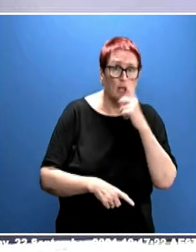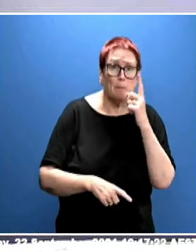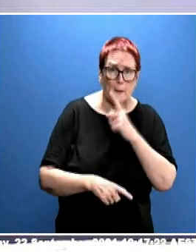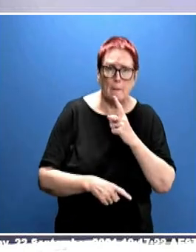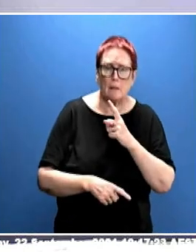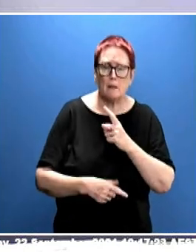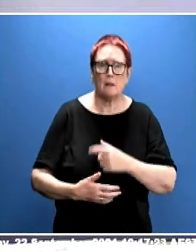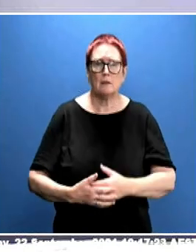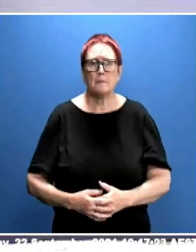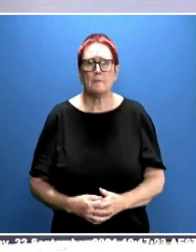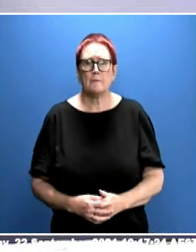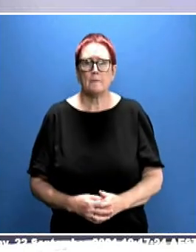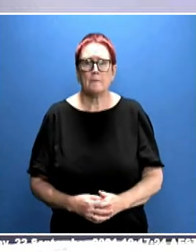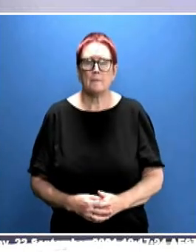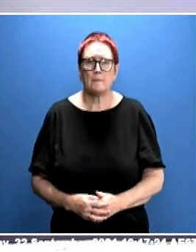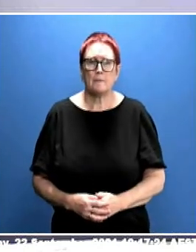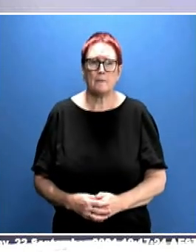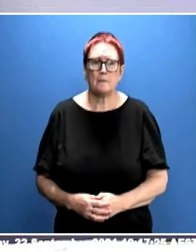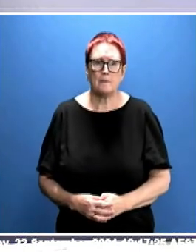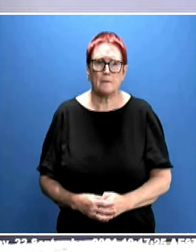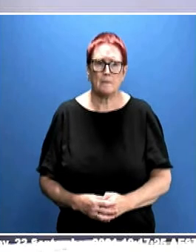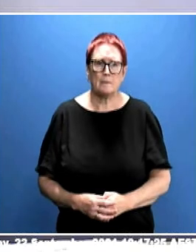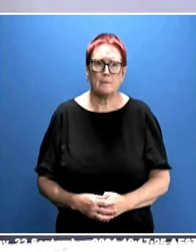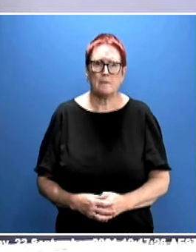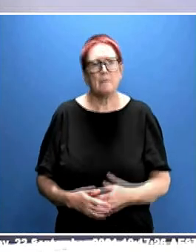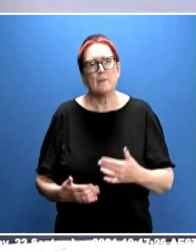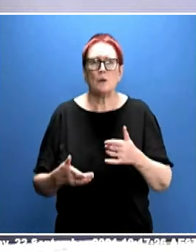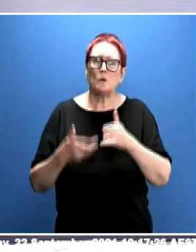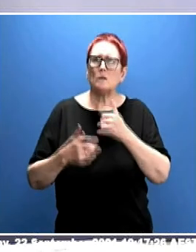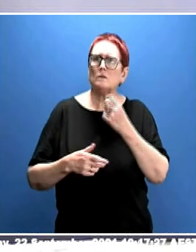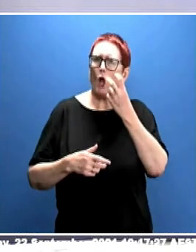who were mature, shall I say, aged.